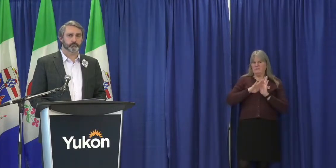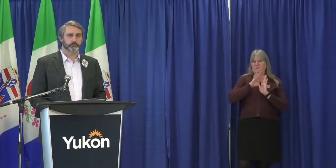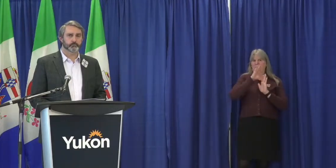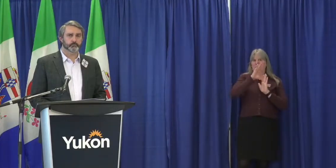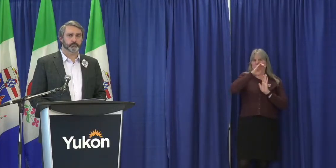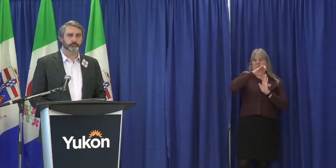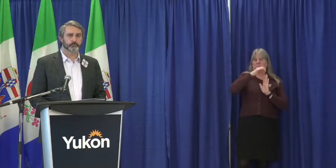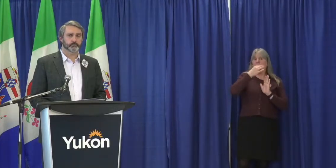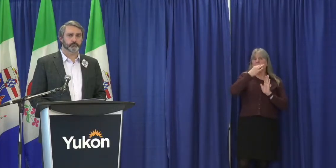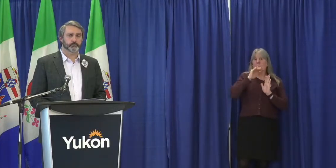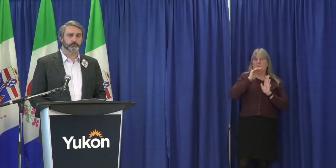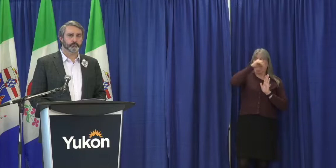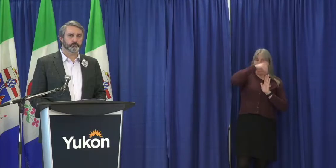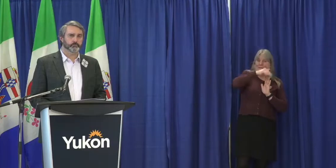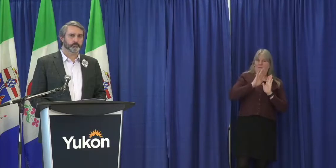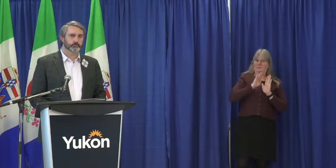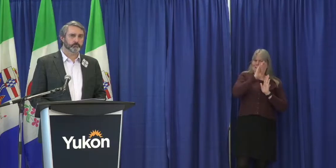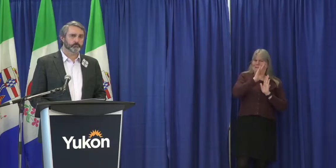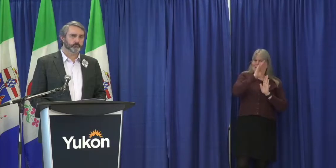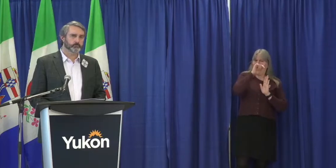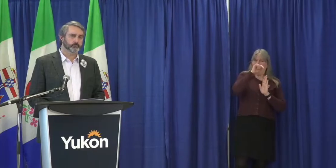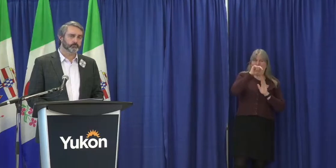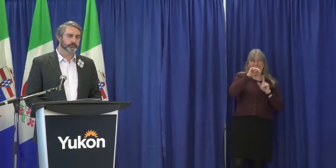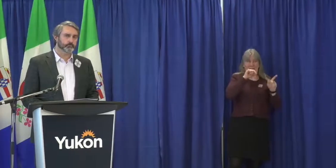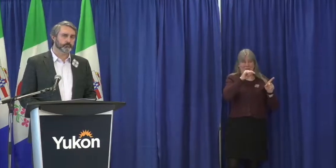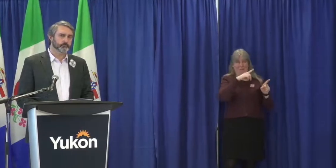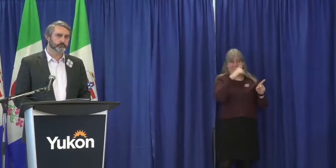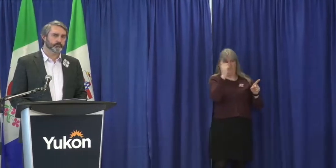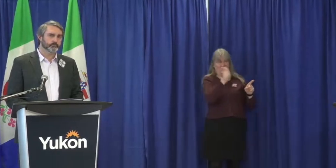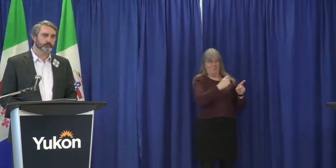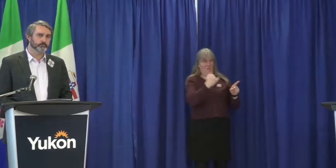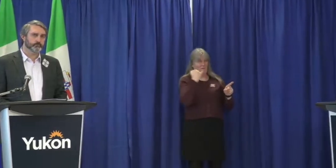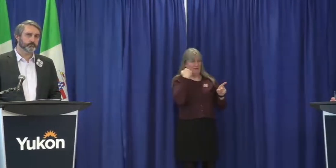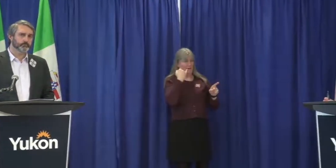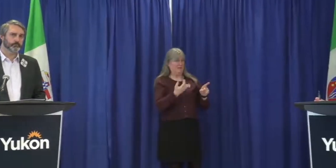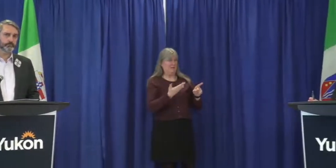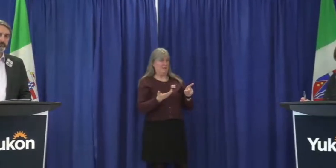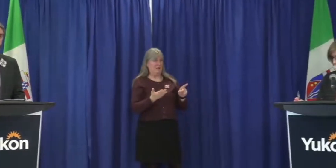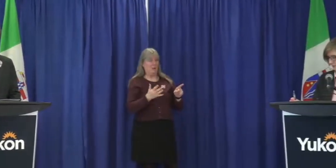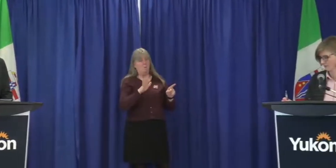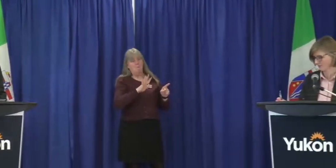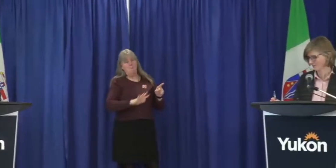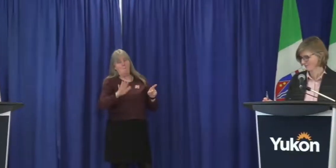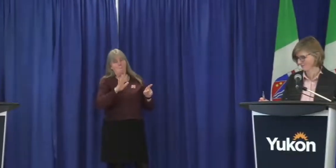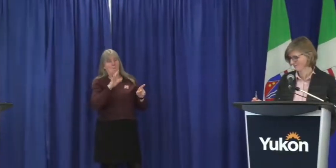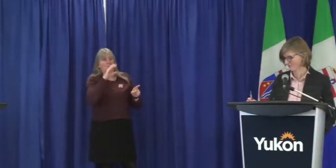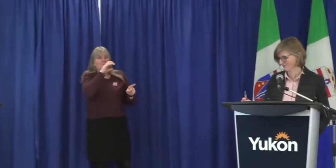I guess, Dr Elliott, do you have any idea, even a rough guess, or-- or some kind of